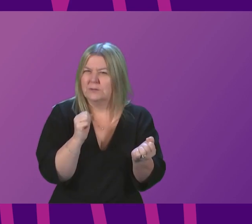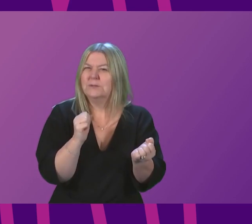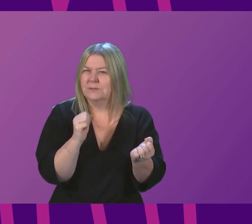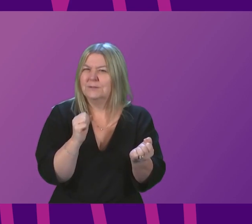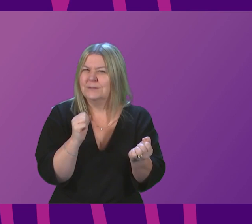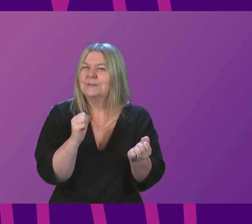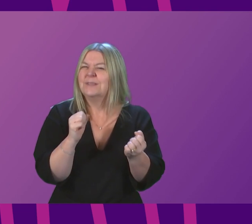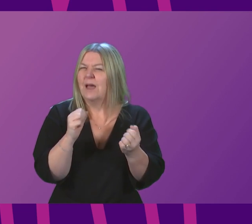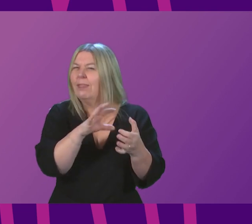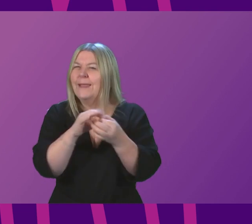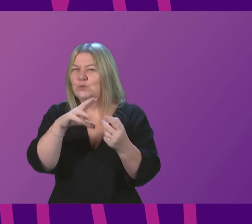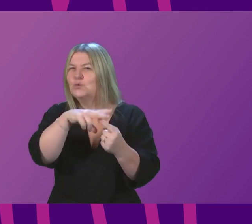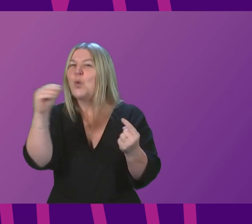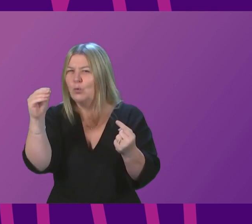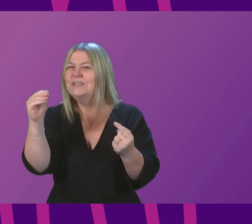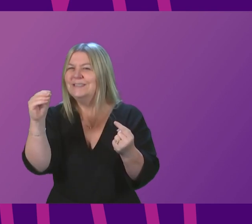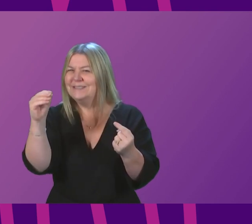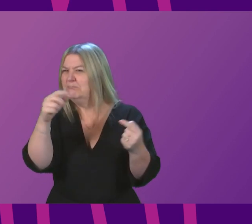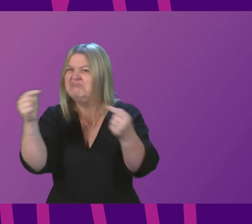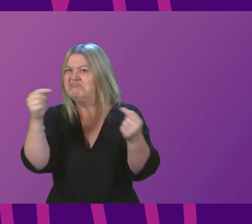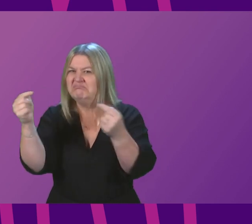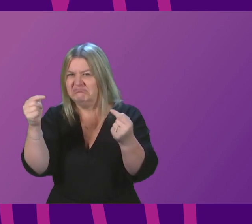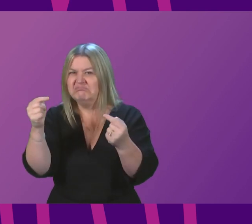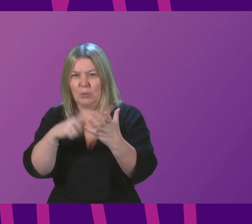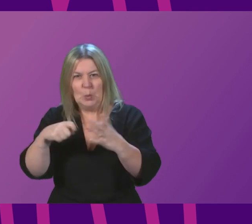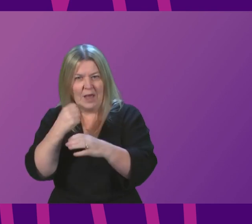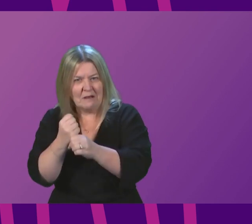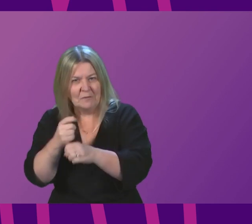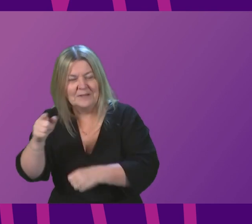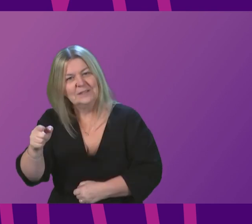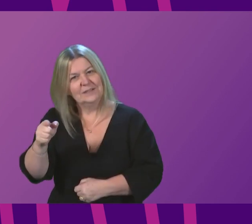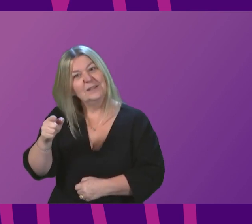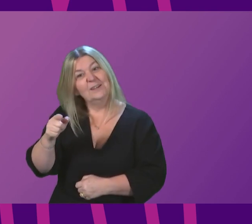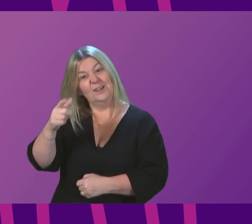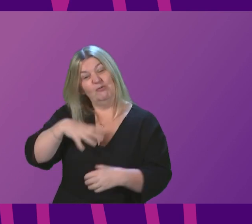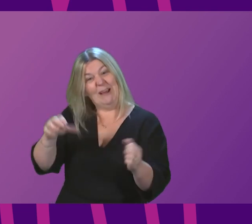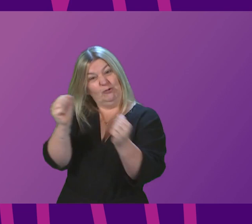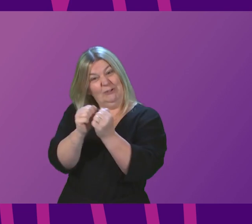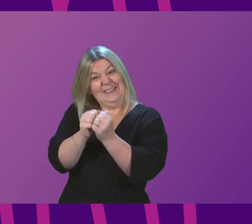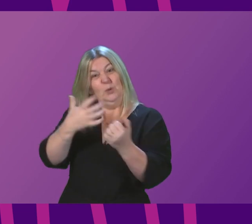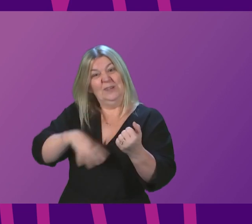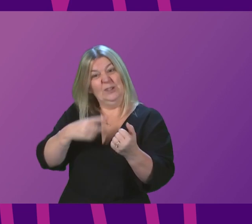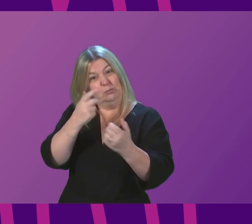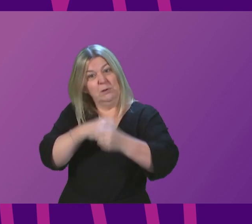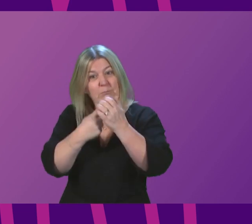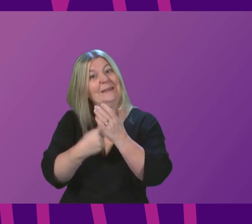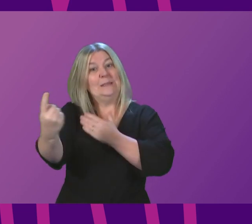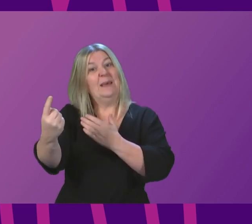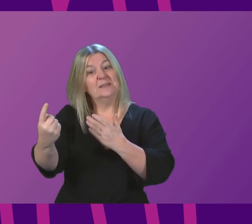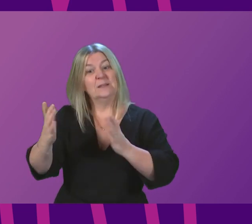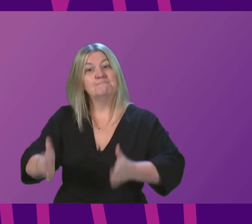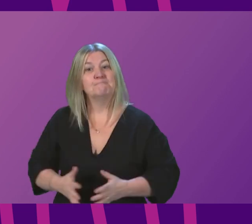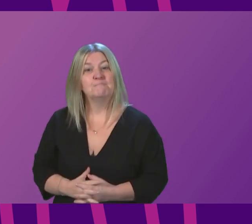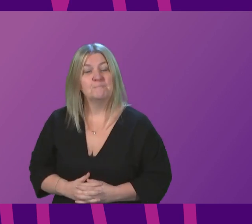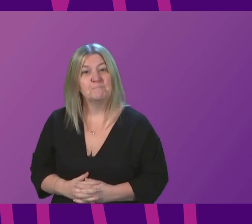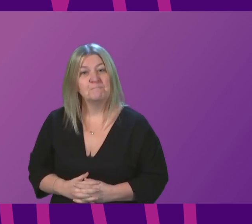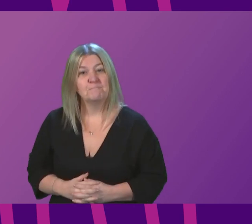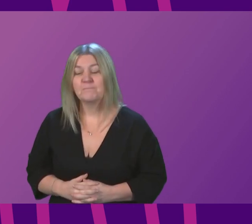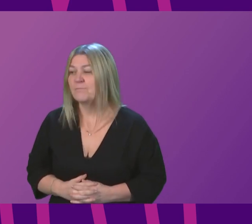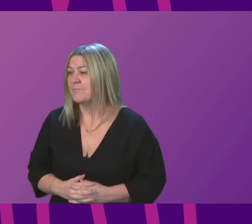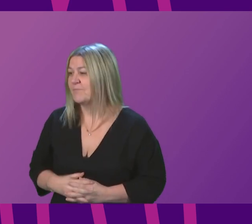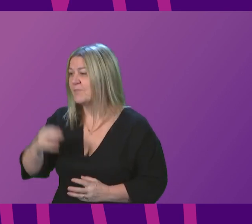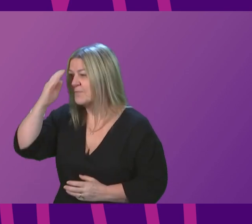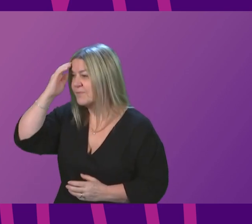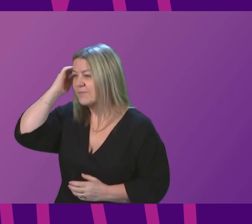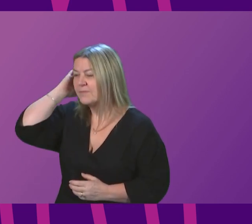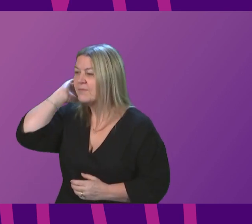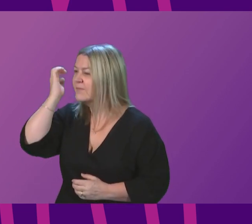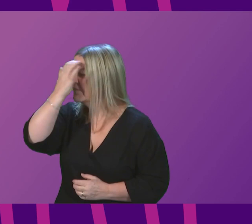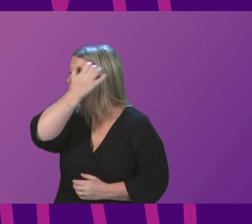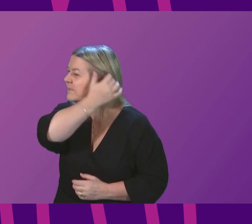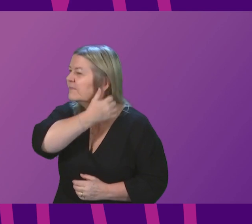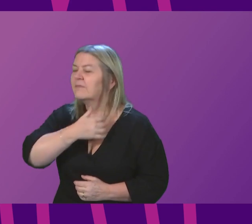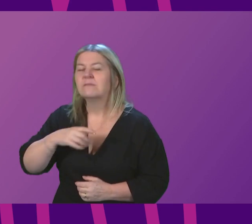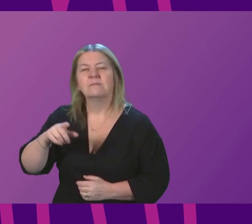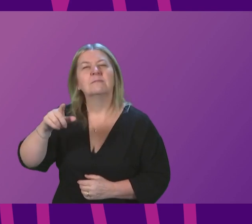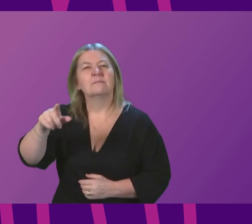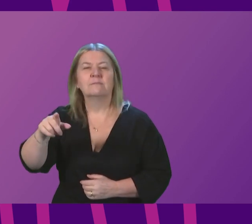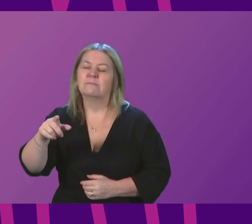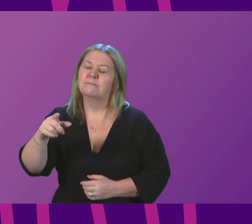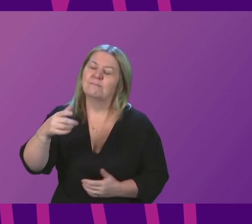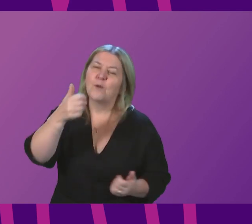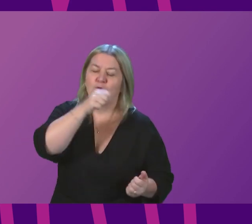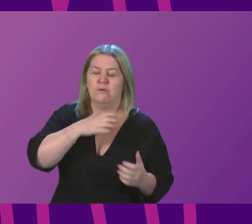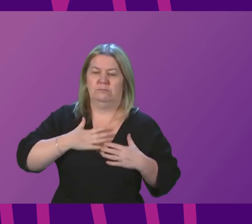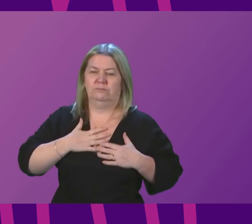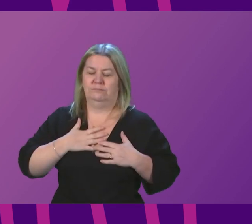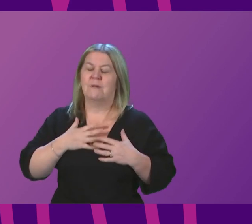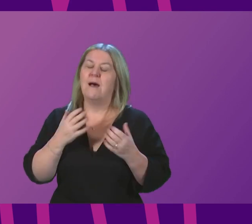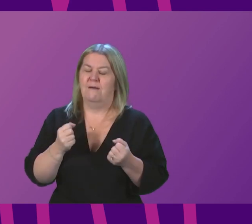As we have just seen, I have big political differences with Douglas Ross, but even I